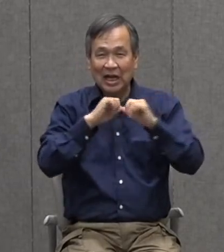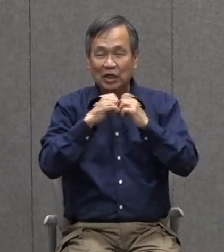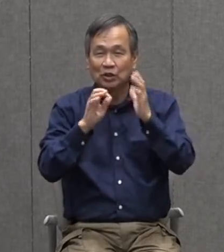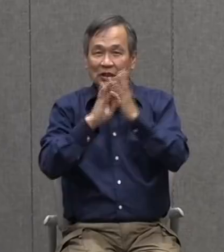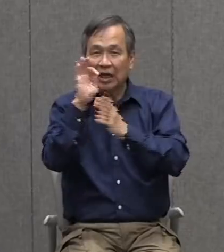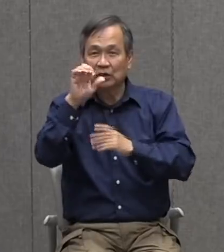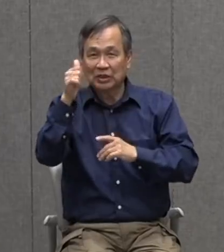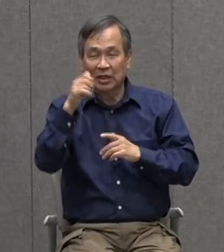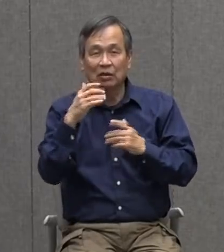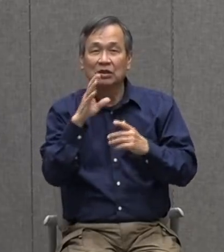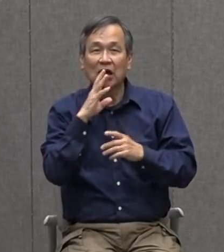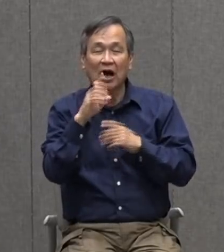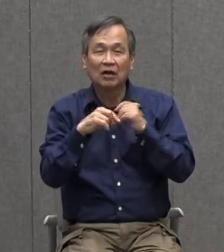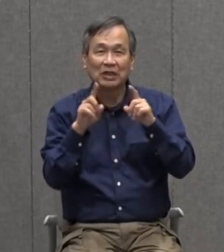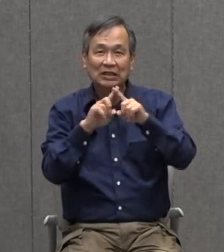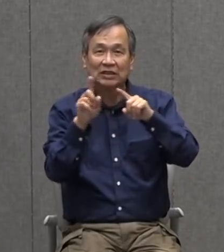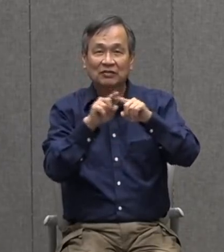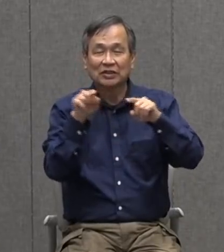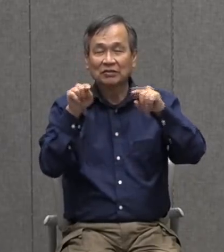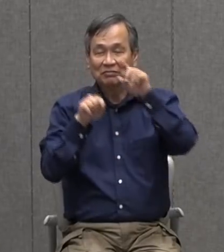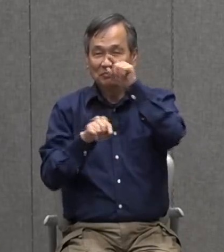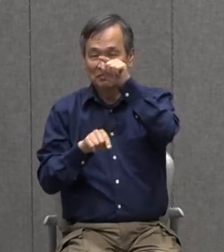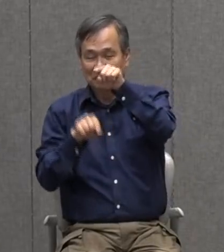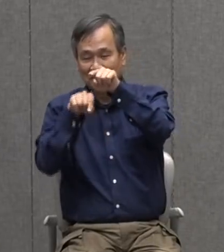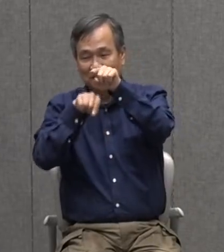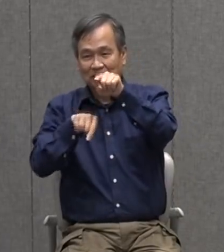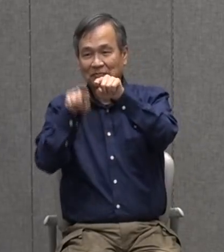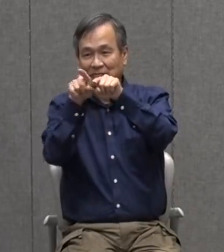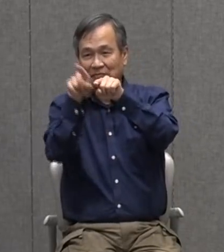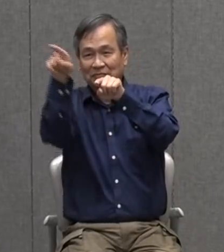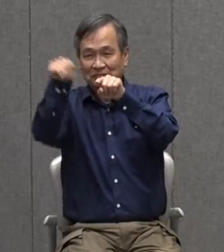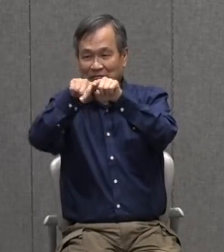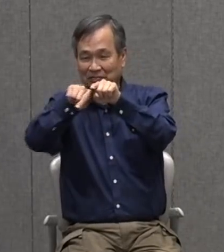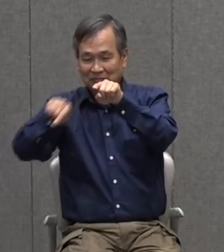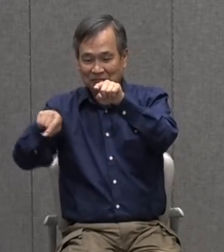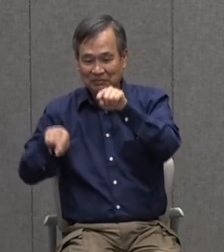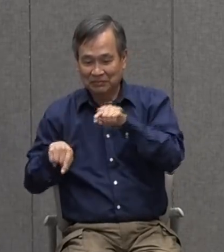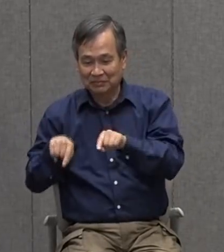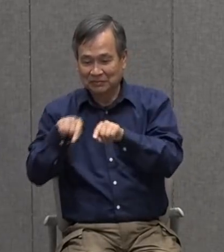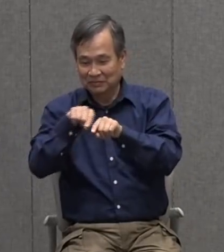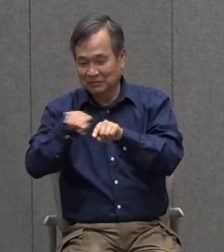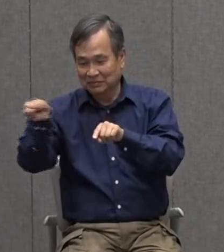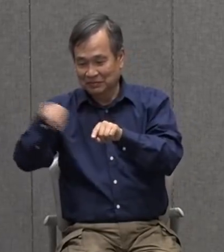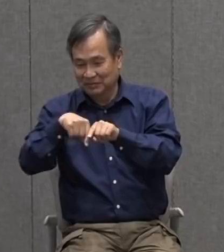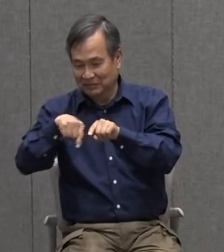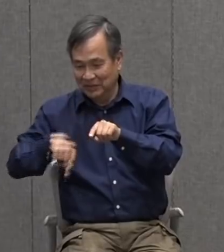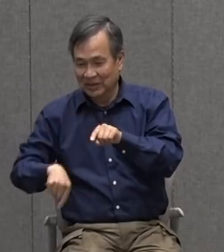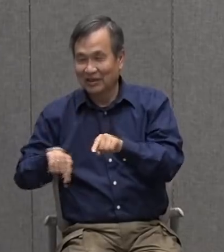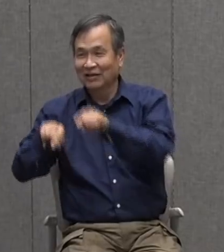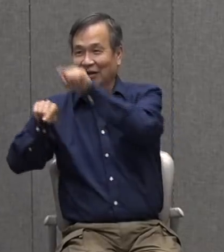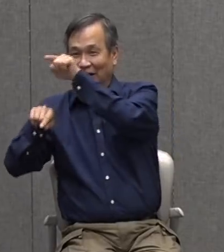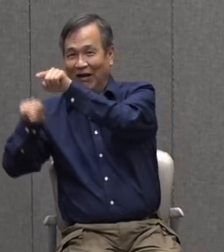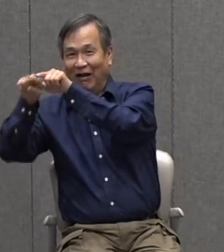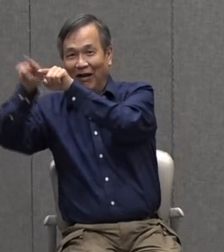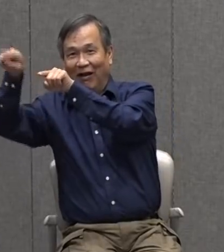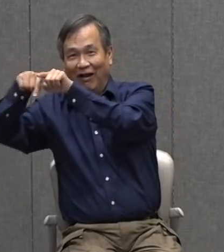And we talked about all the different factors to 20, oh 50, I'm sorry, look at me, you see,